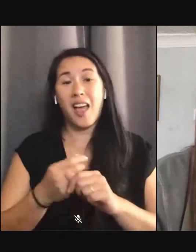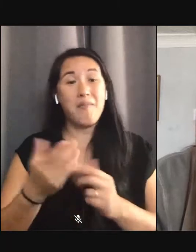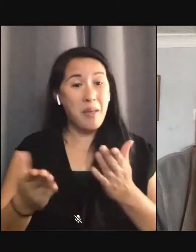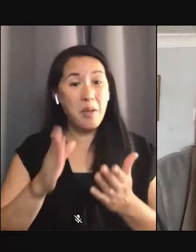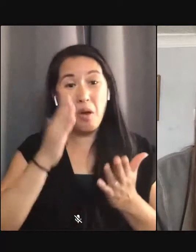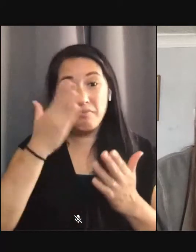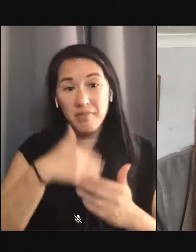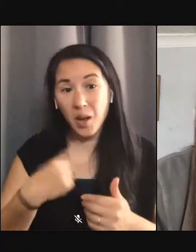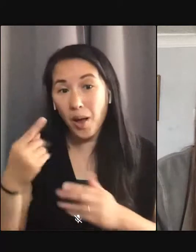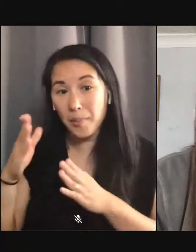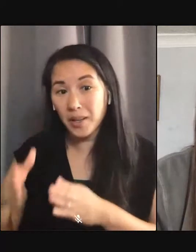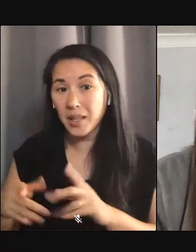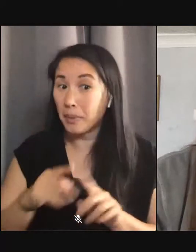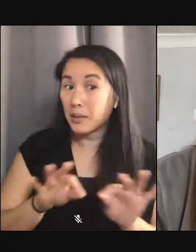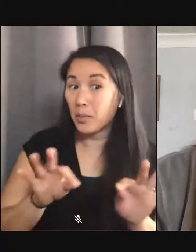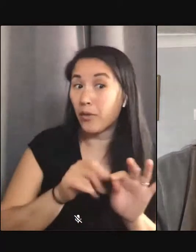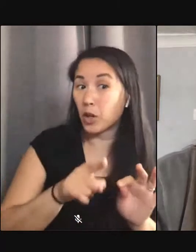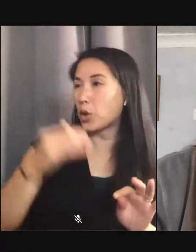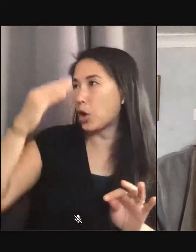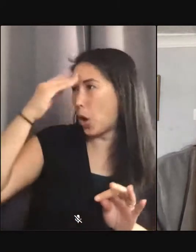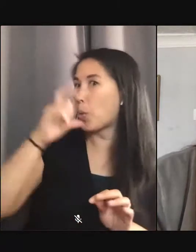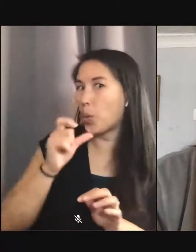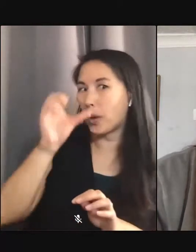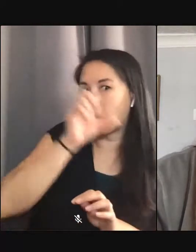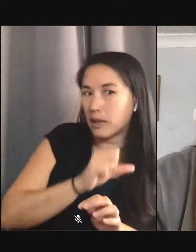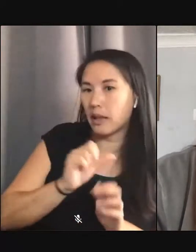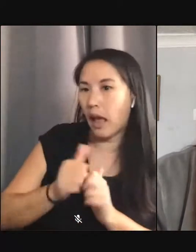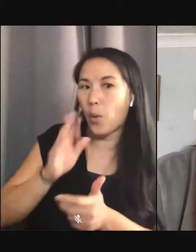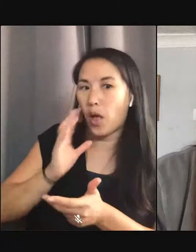for you to know who that is and how you're going to work with those people rather than